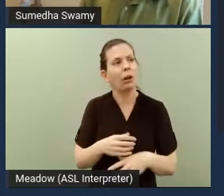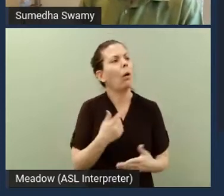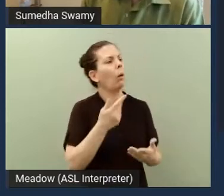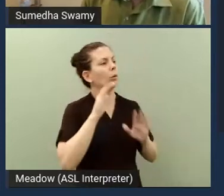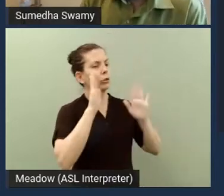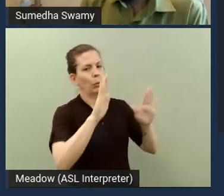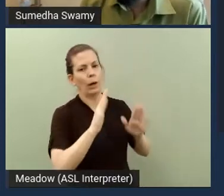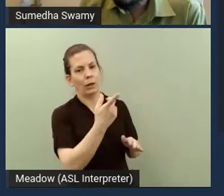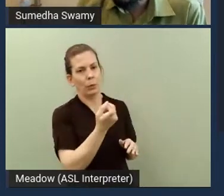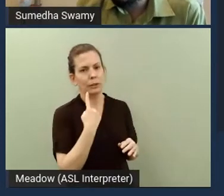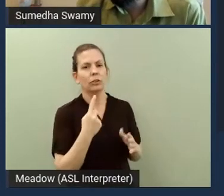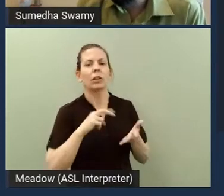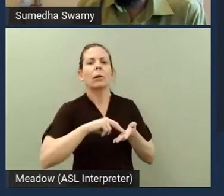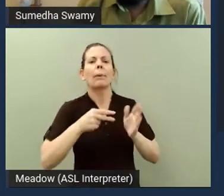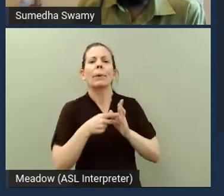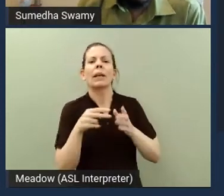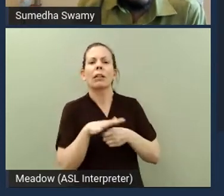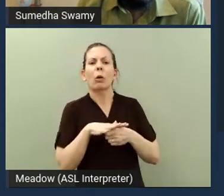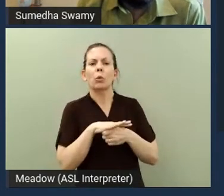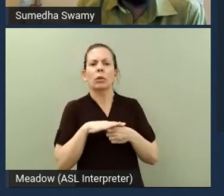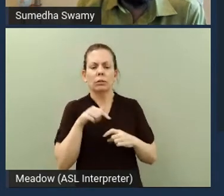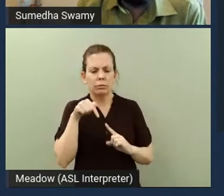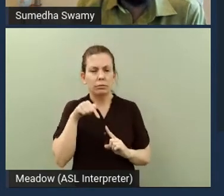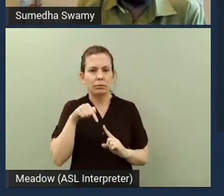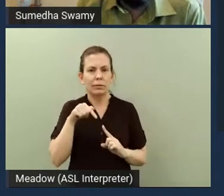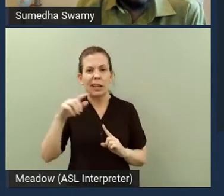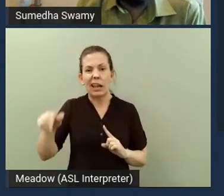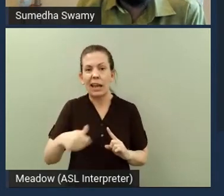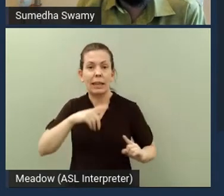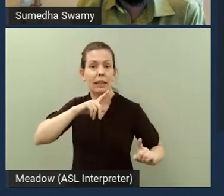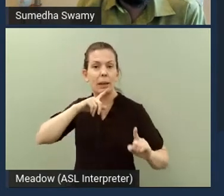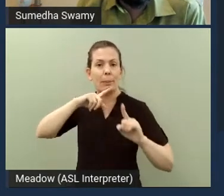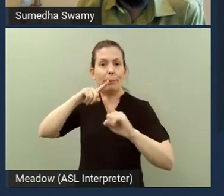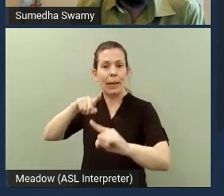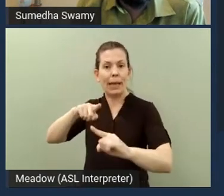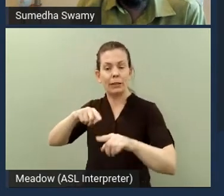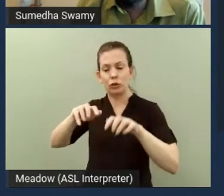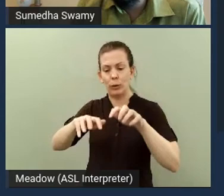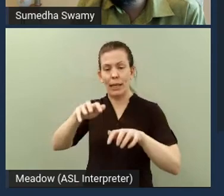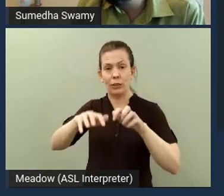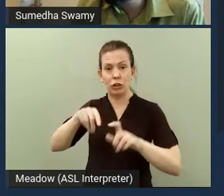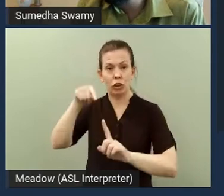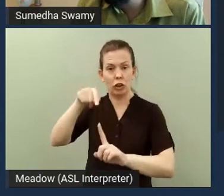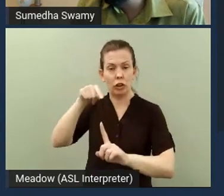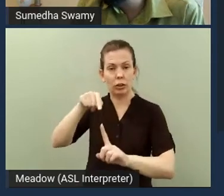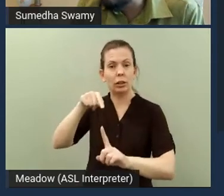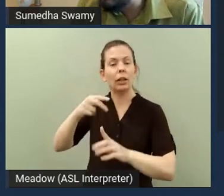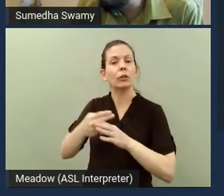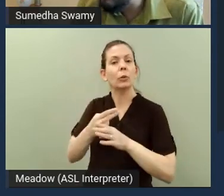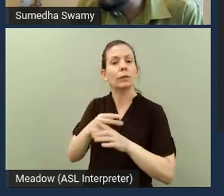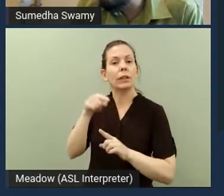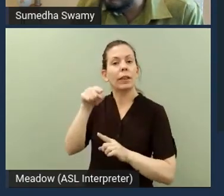So what I mean by locally is any command that you entered in using these Sparkmagic